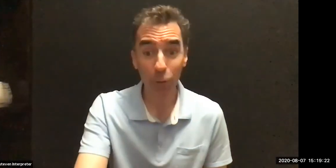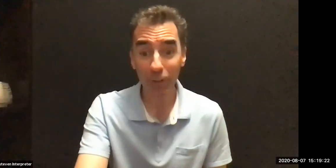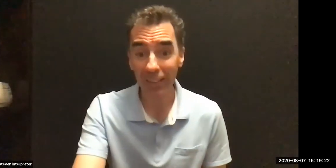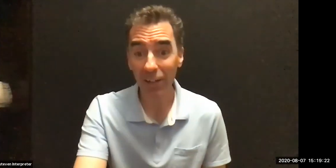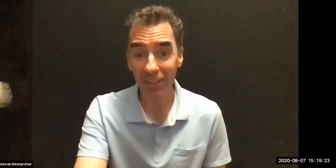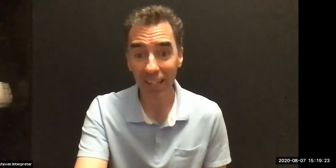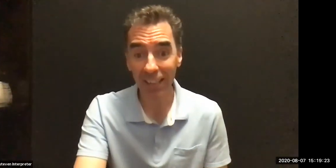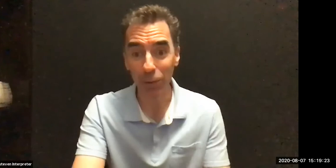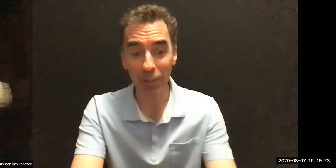Susi Nitzel: Thank you. Darcy.